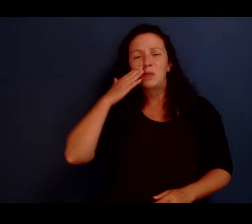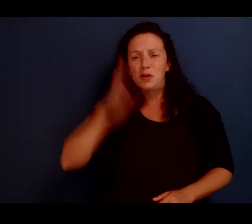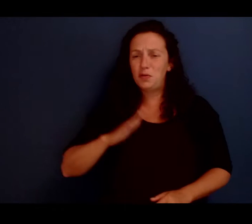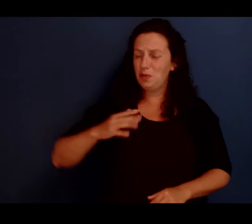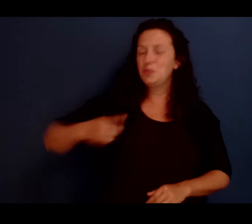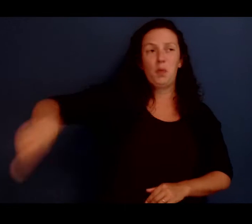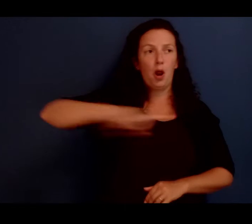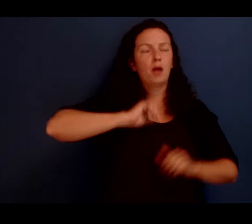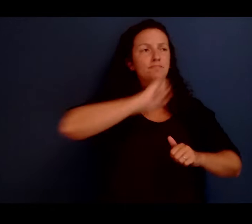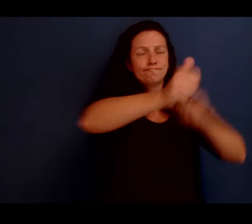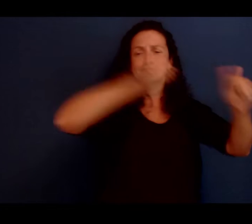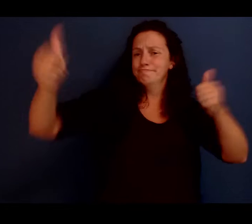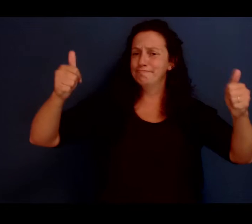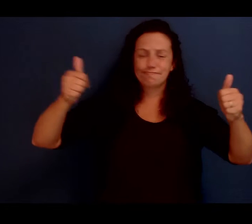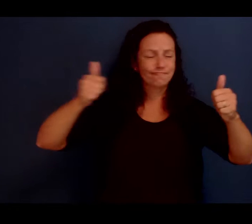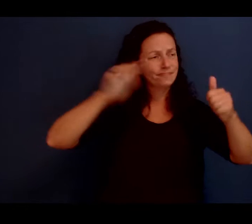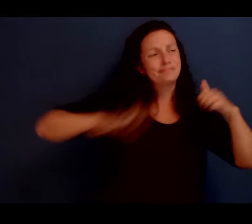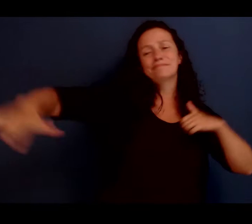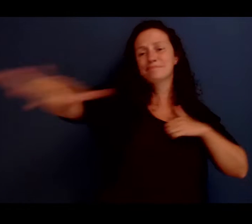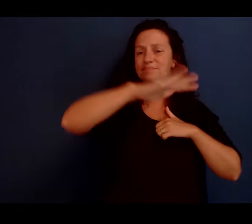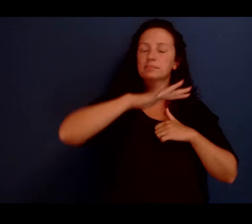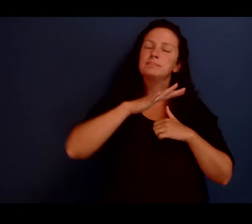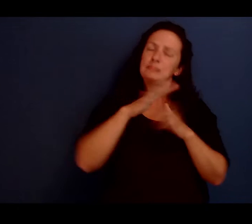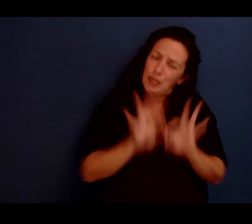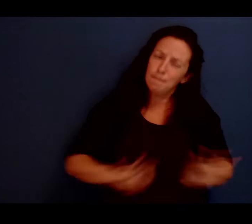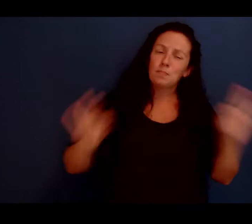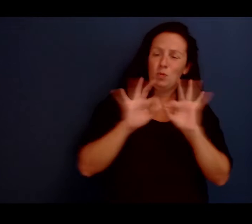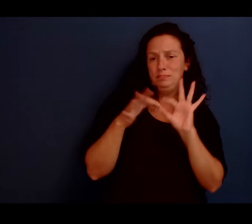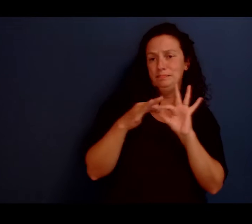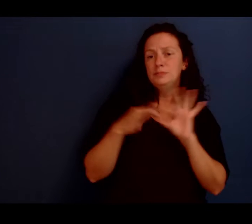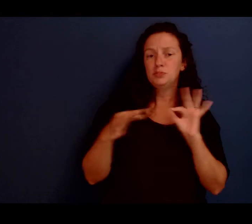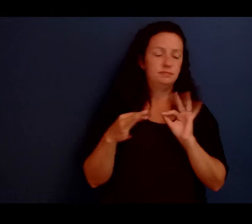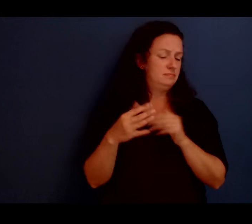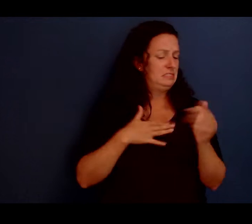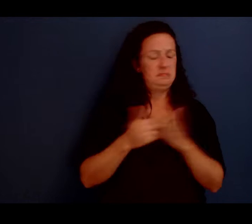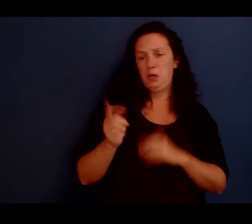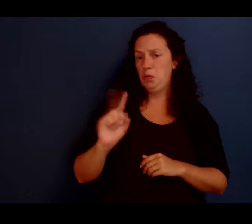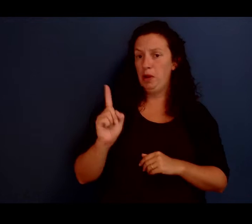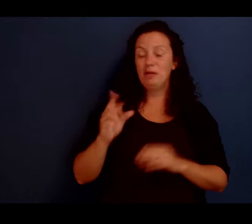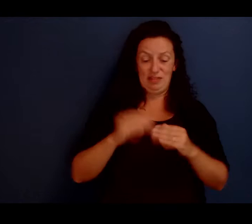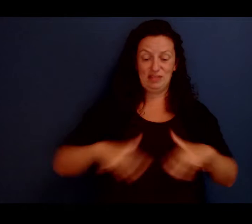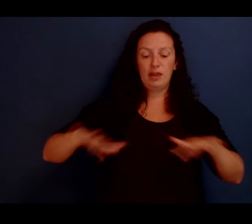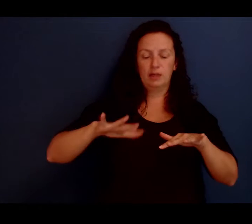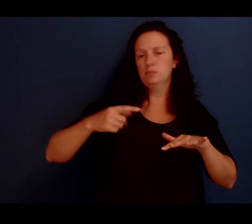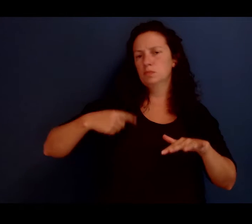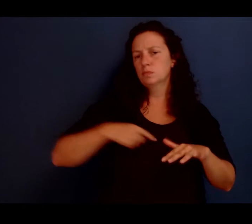Although we are dispersed, it is important to acknowledge that wherever we are today, it is on land where we are guests.